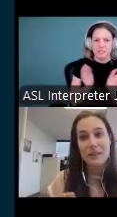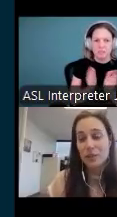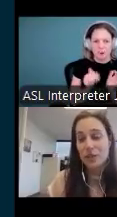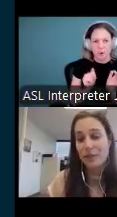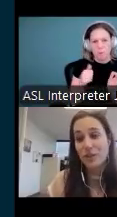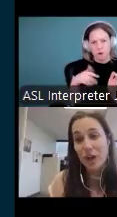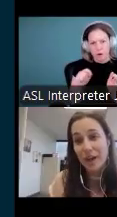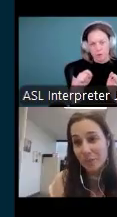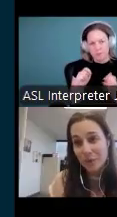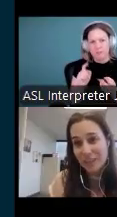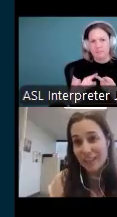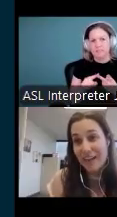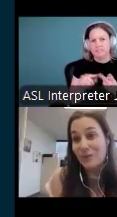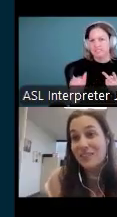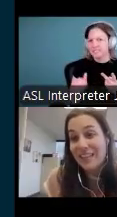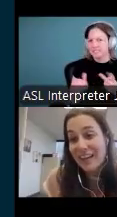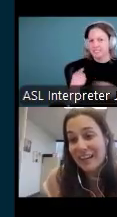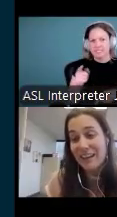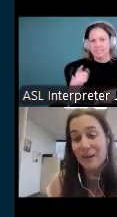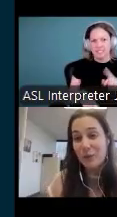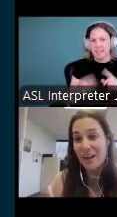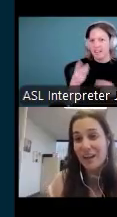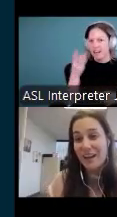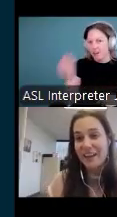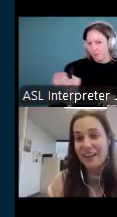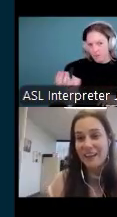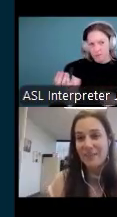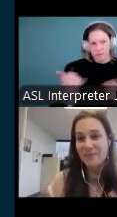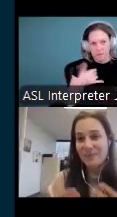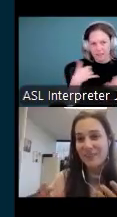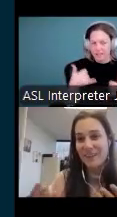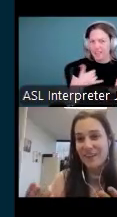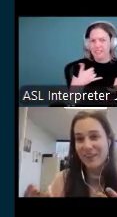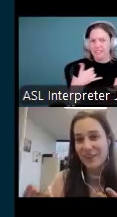their child's not able to get outside and play and get a lot